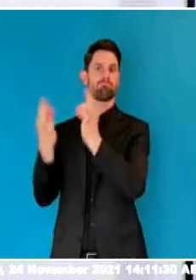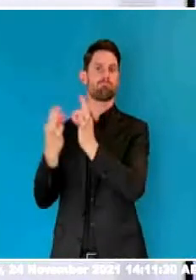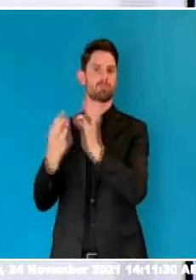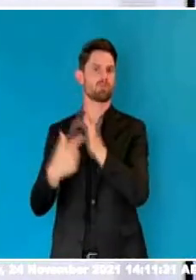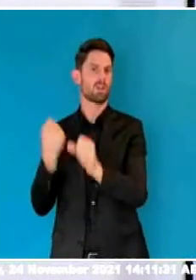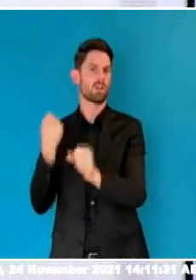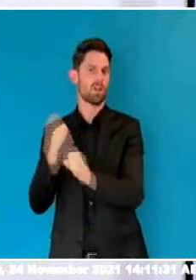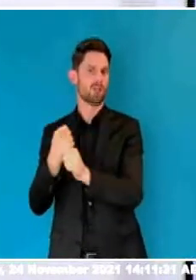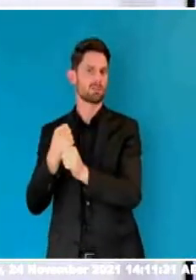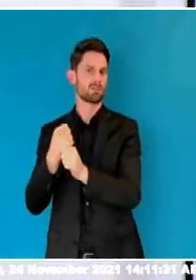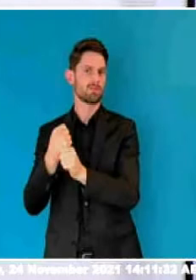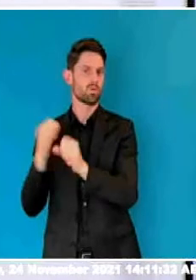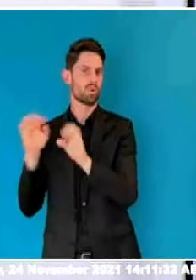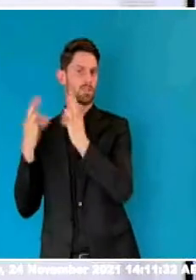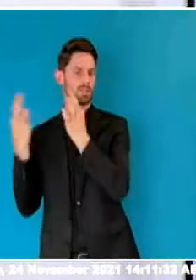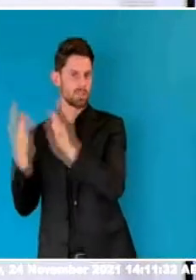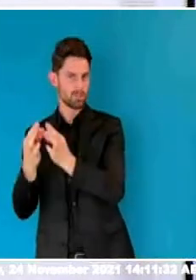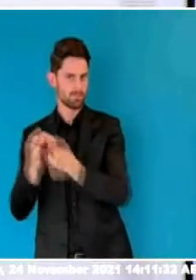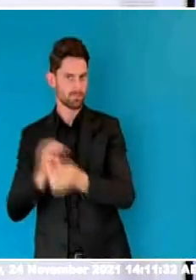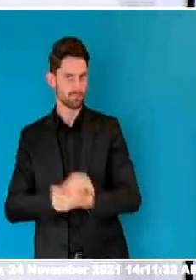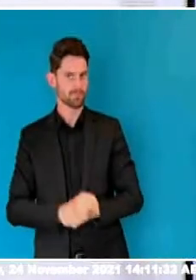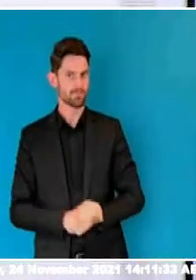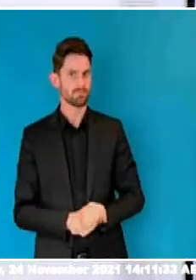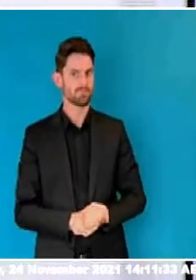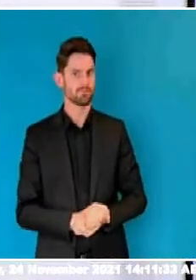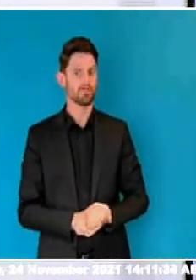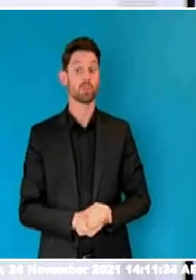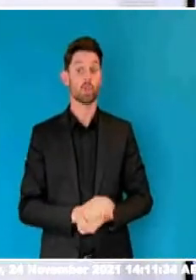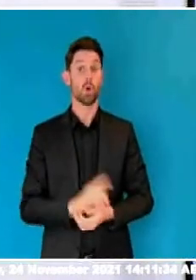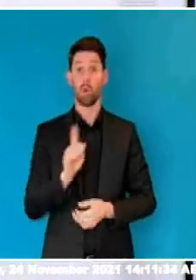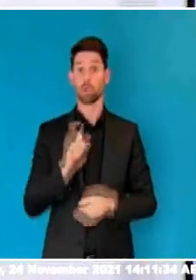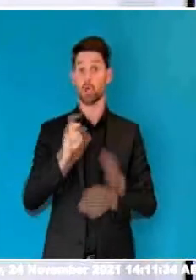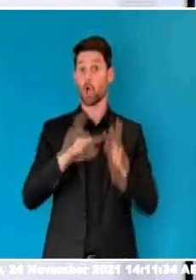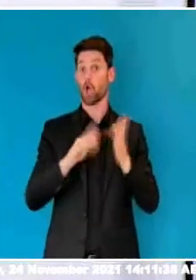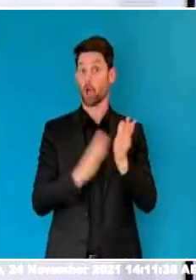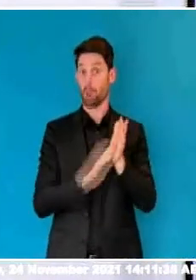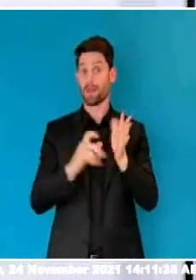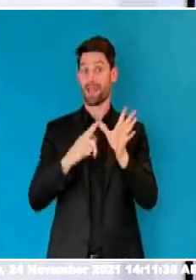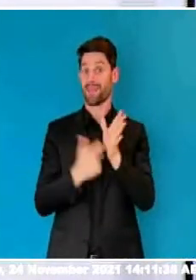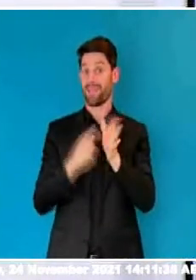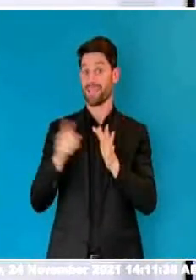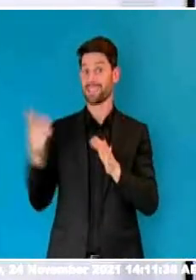This work that Comcare has undertaken as part of the Collaborative Partnership would be